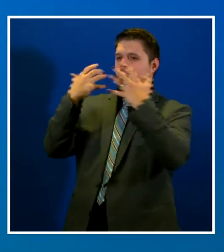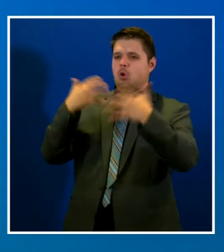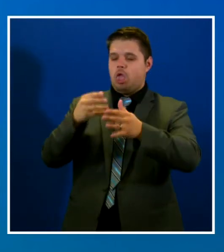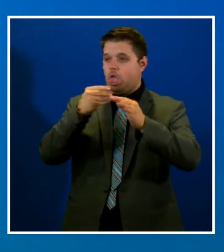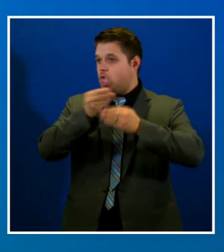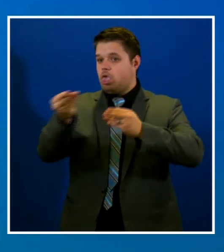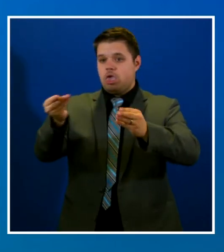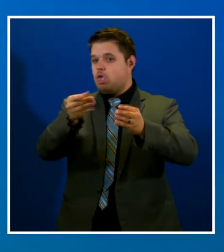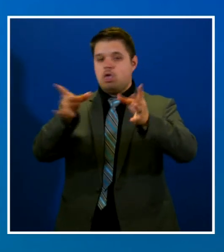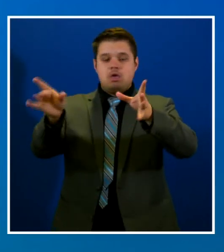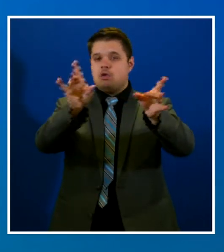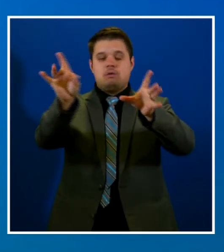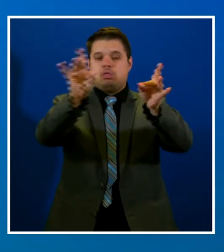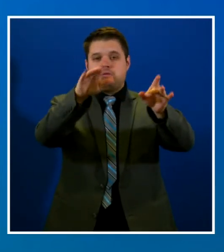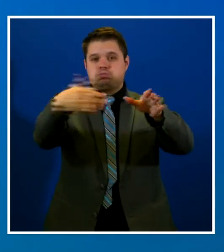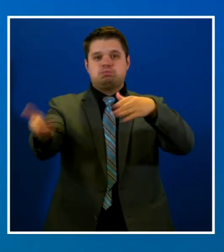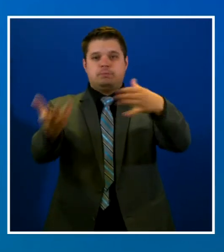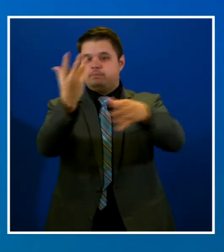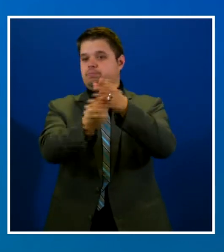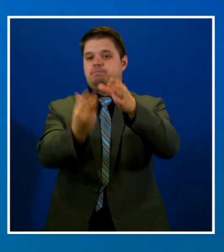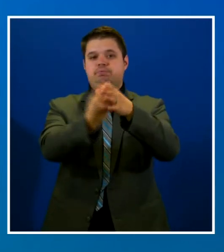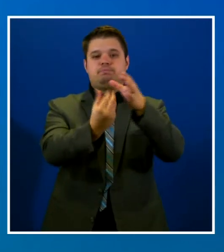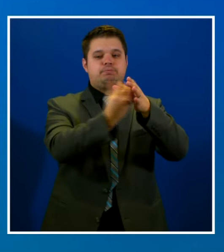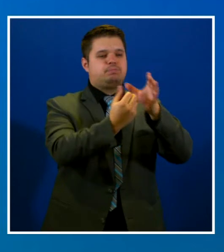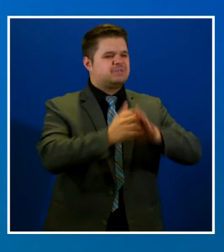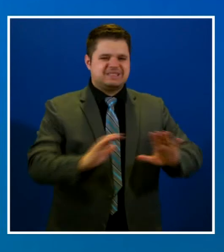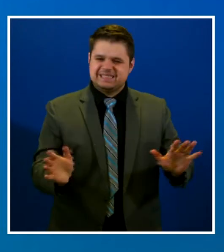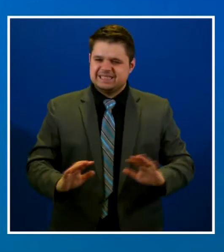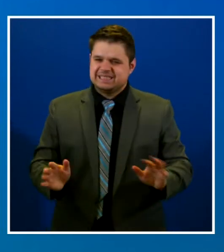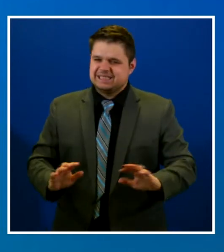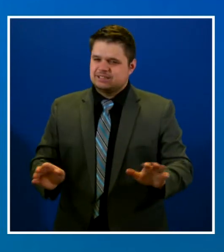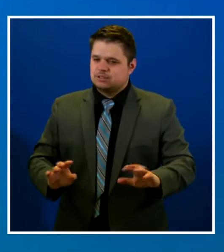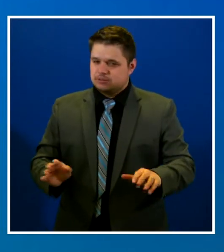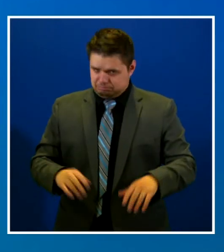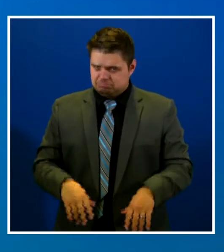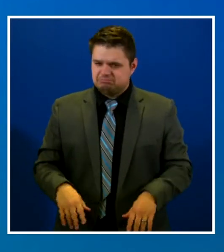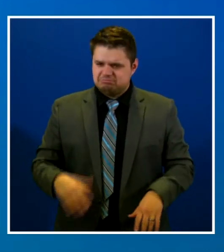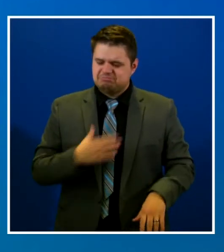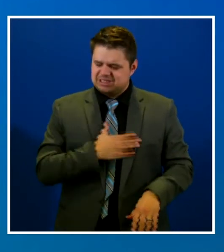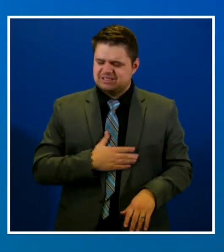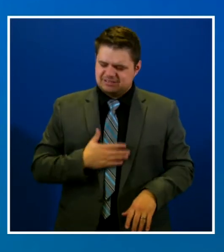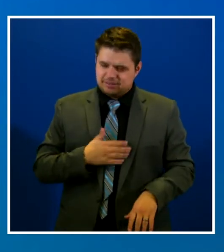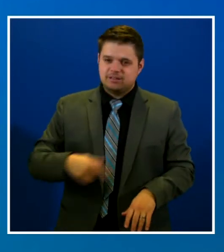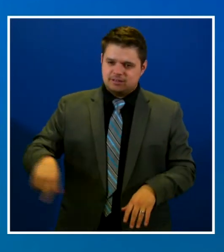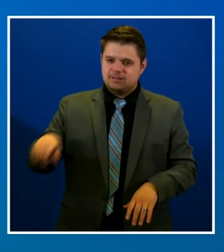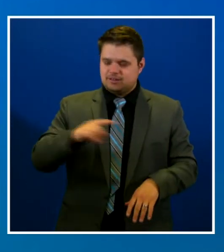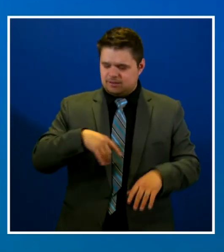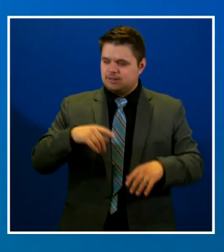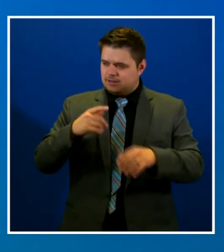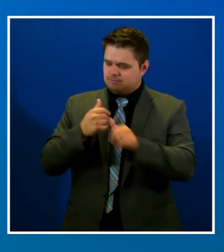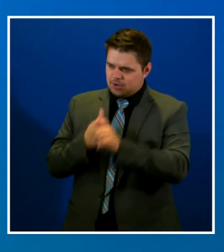vaccinated, to help spread the stop, the spread of the virus, and to protect our loved ones, friends and community.